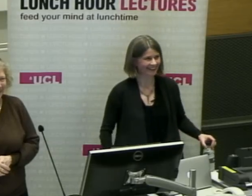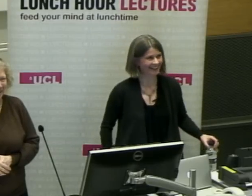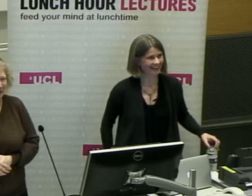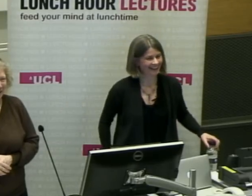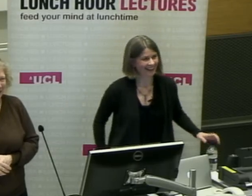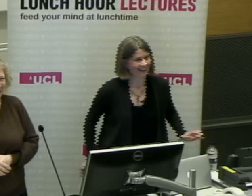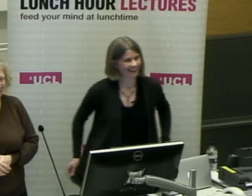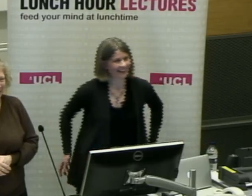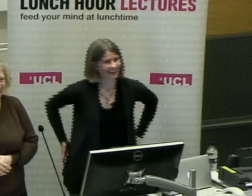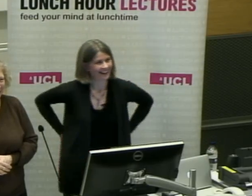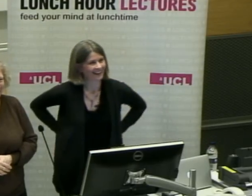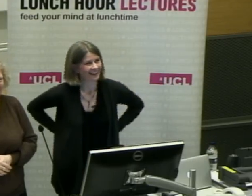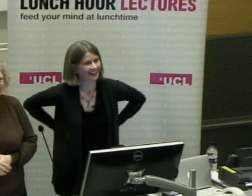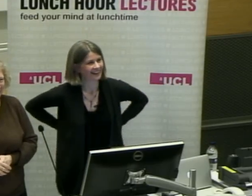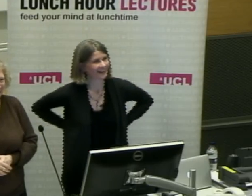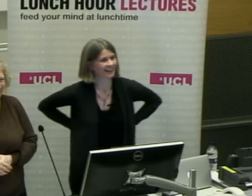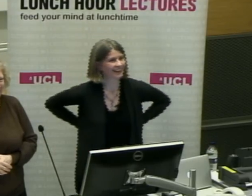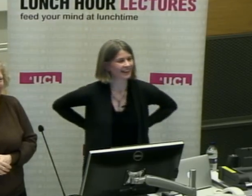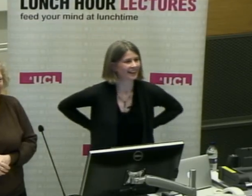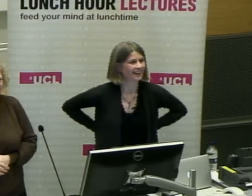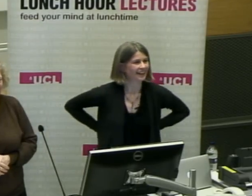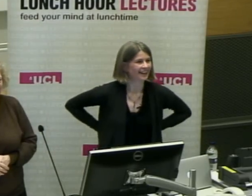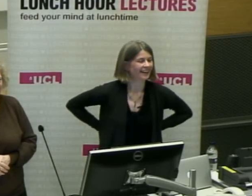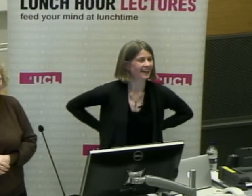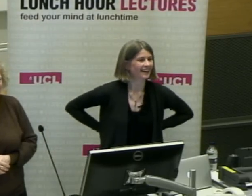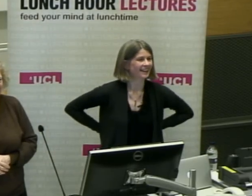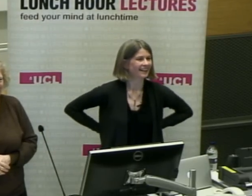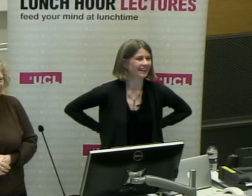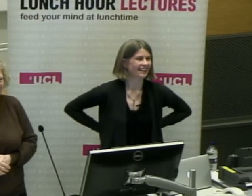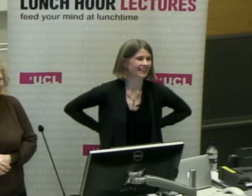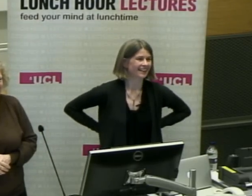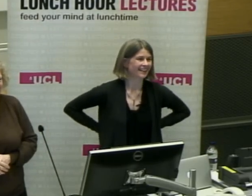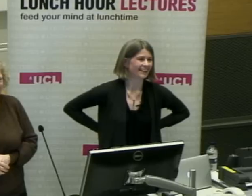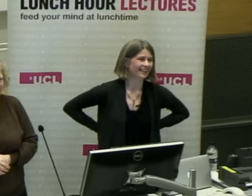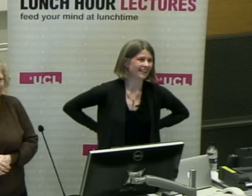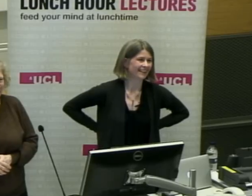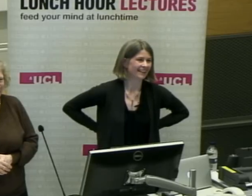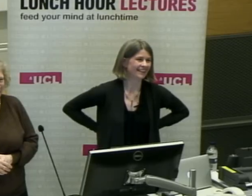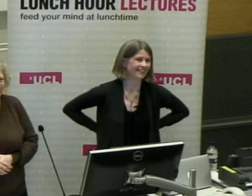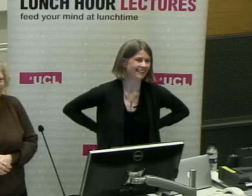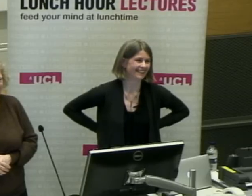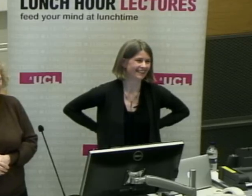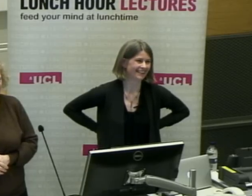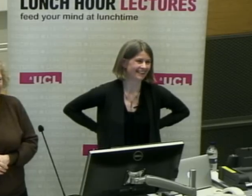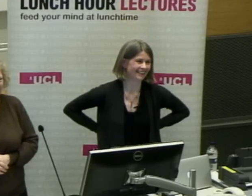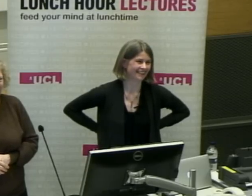Outside 10 Downing Street, they have state-of-the-art CCTV, yet there was this whole debate about whether he actually said,